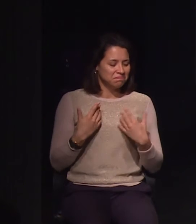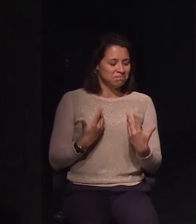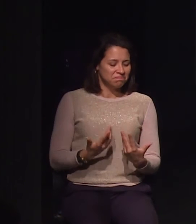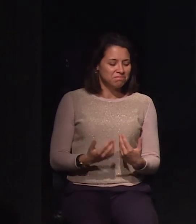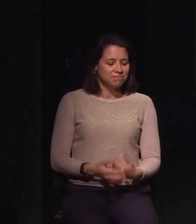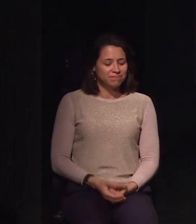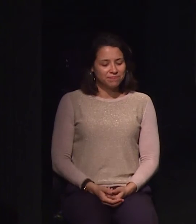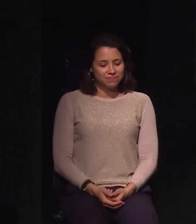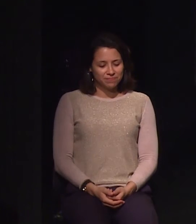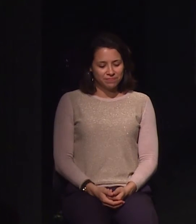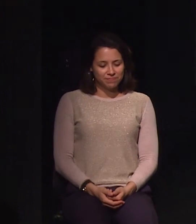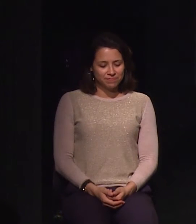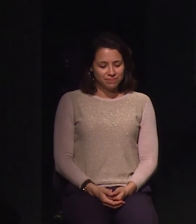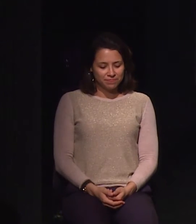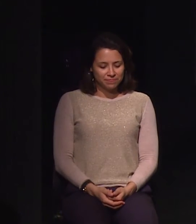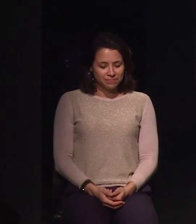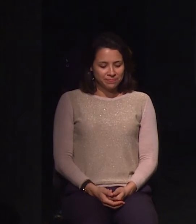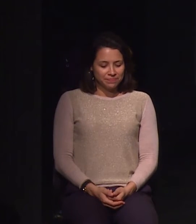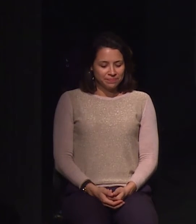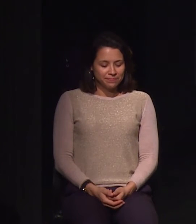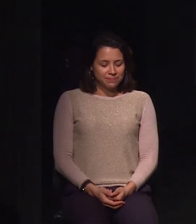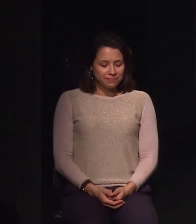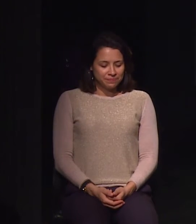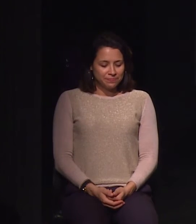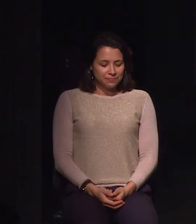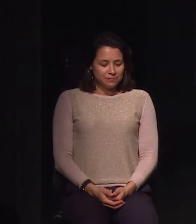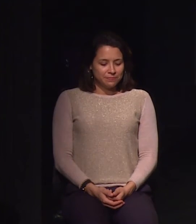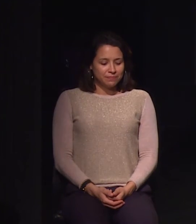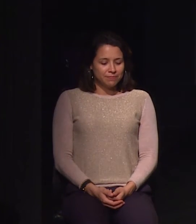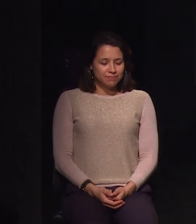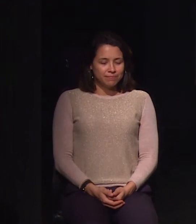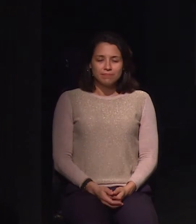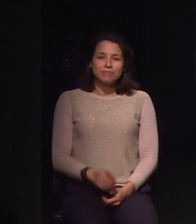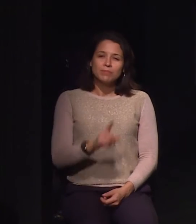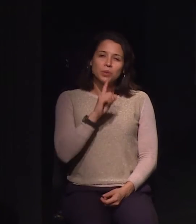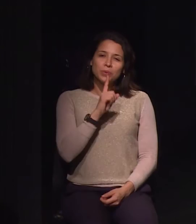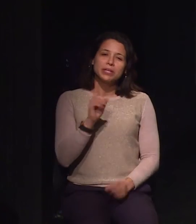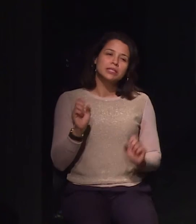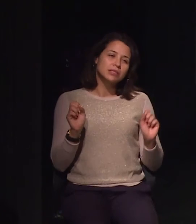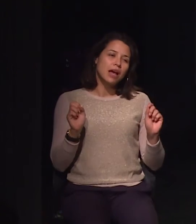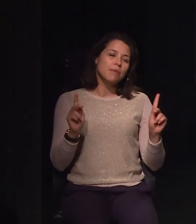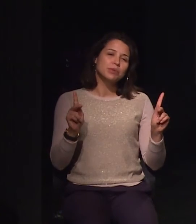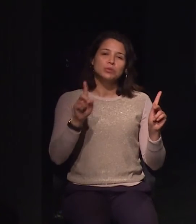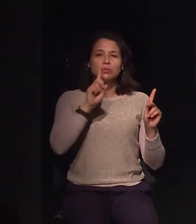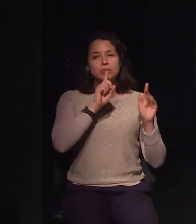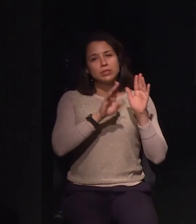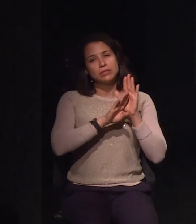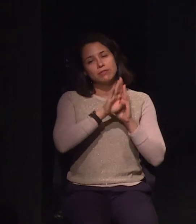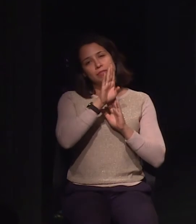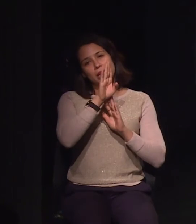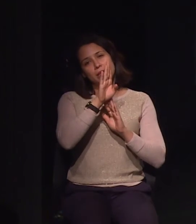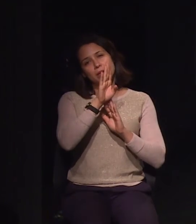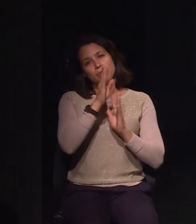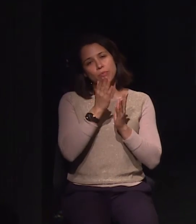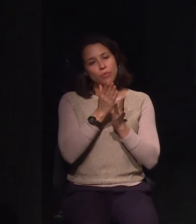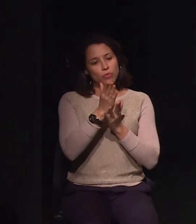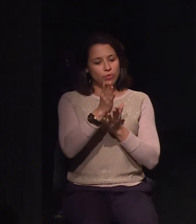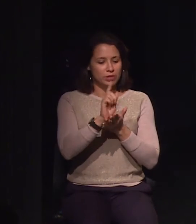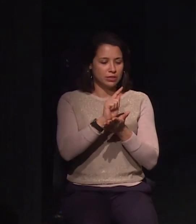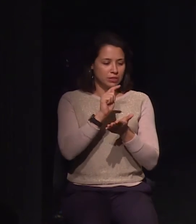But it’s an opportunity built of this time, that thinking that led to the renovation of